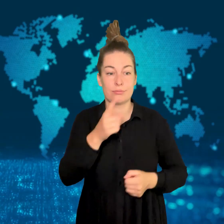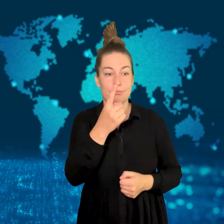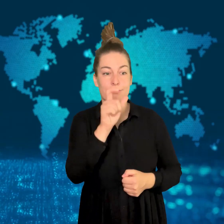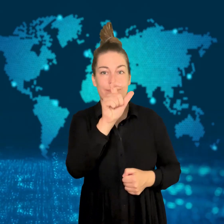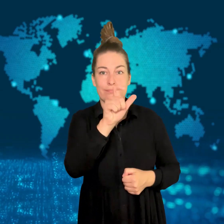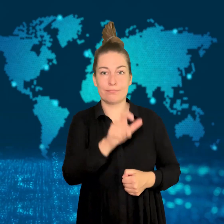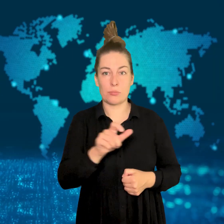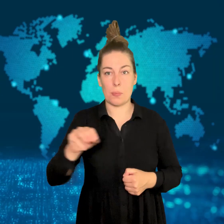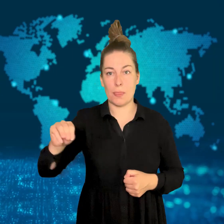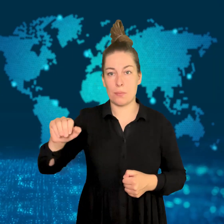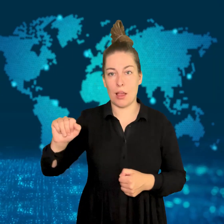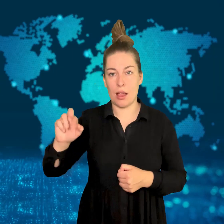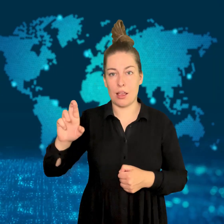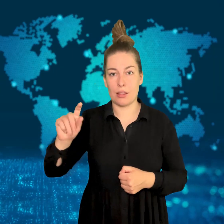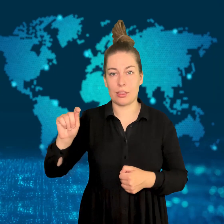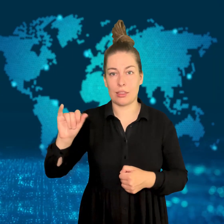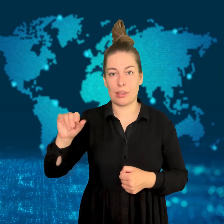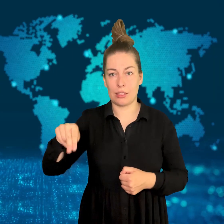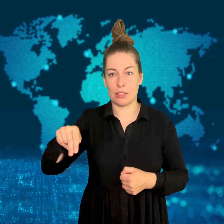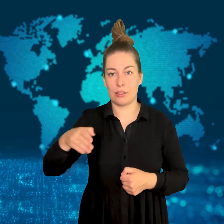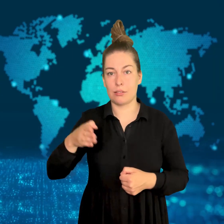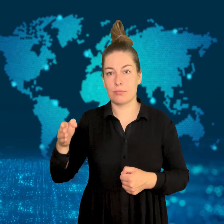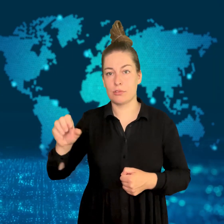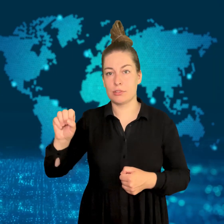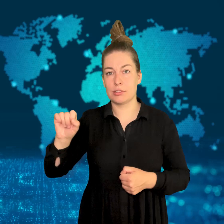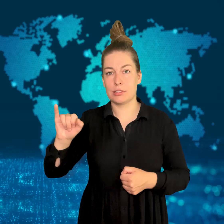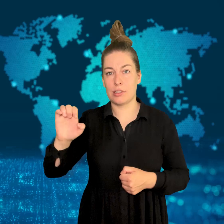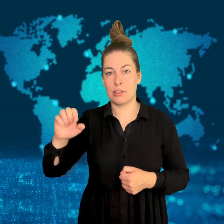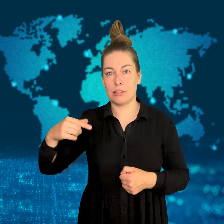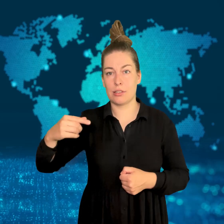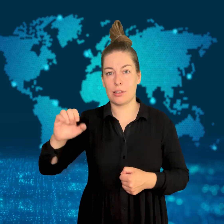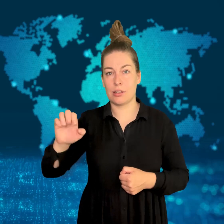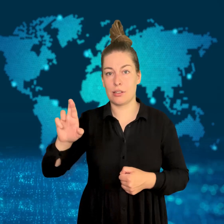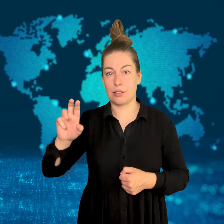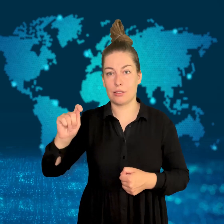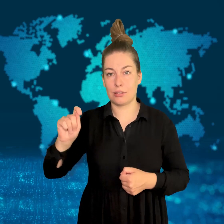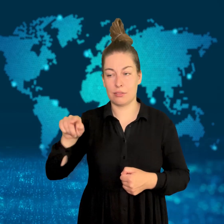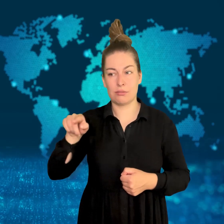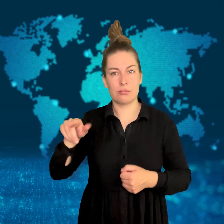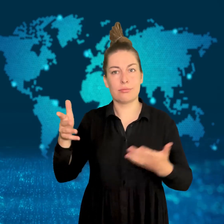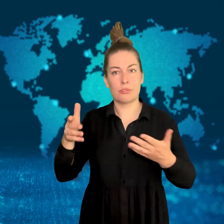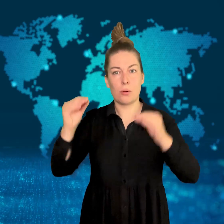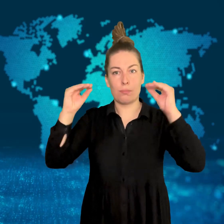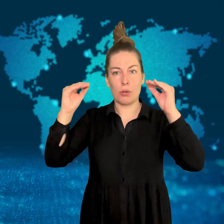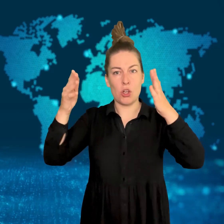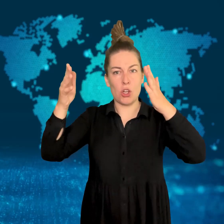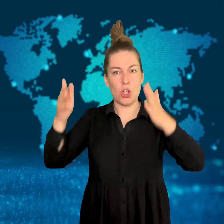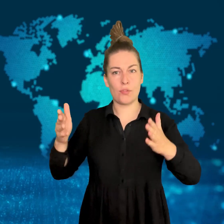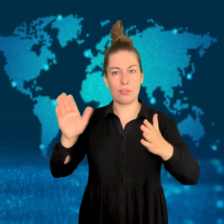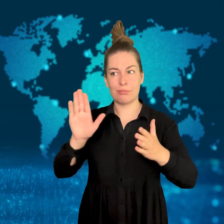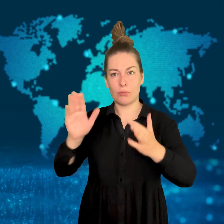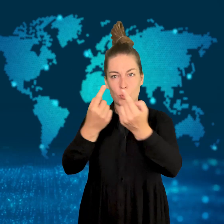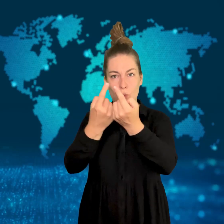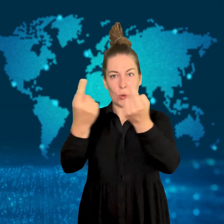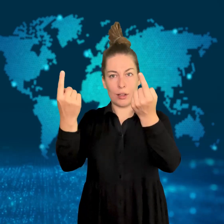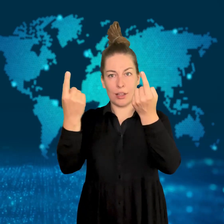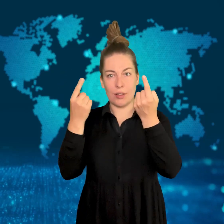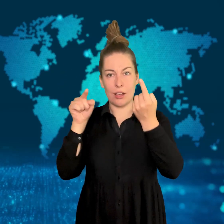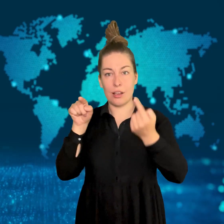slow world warming and limit world heating.